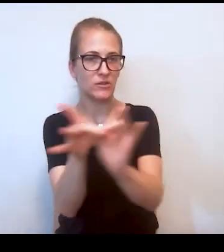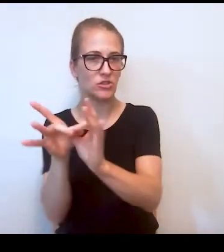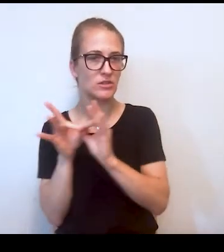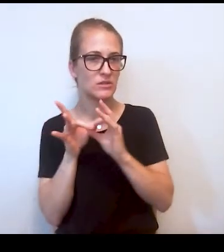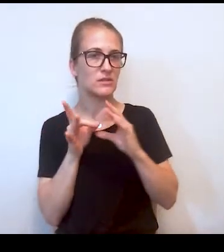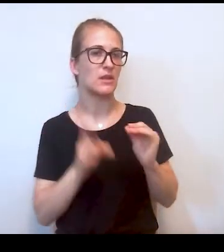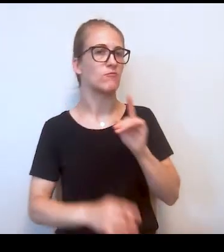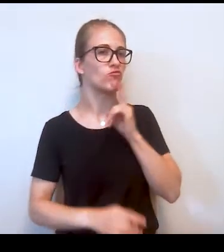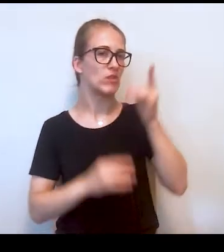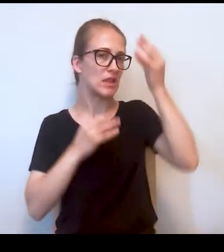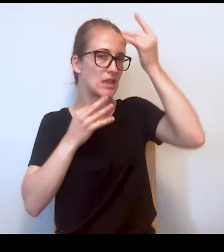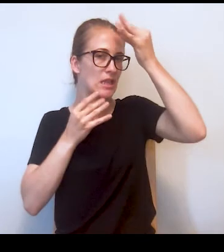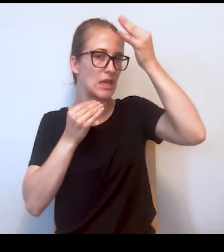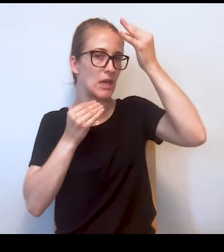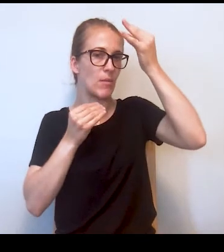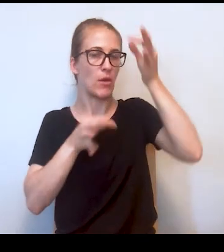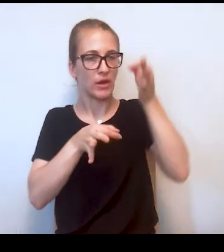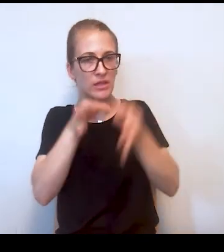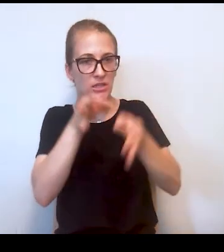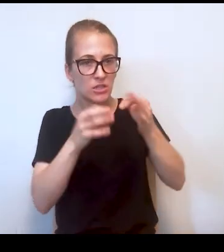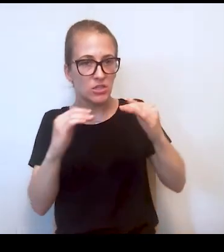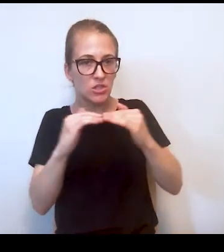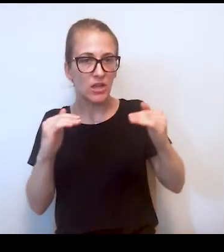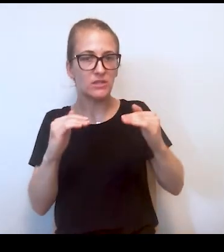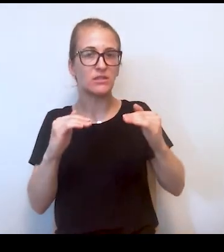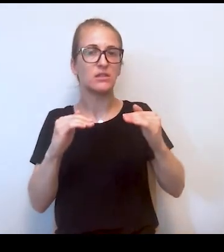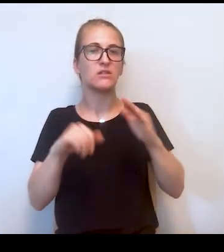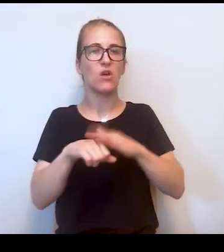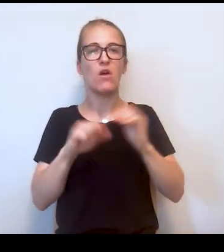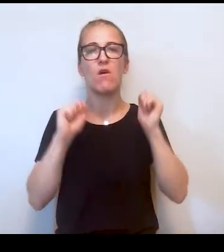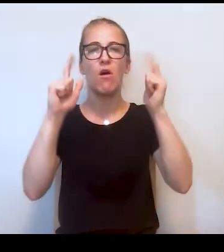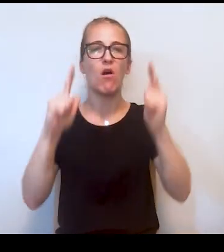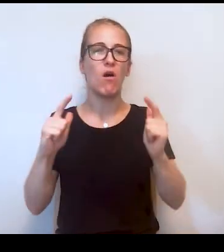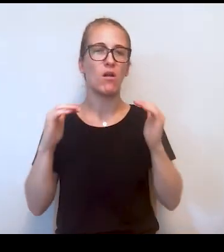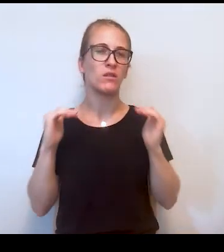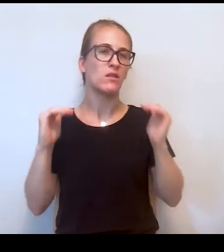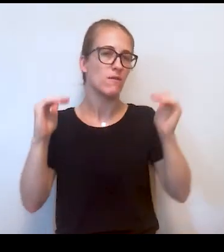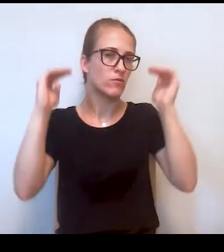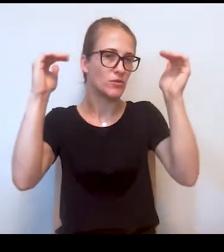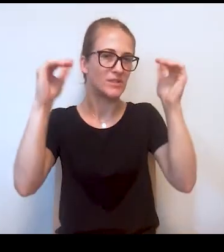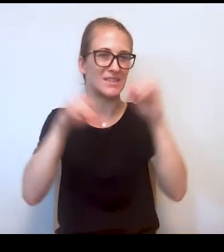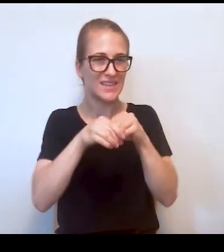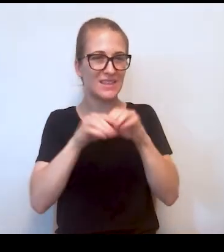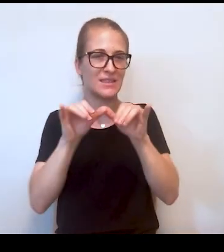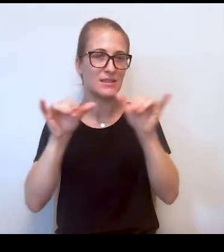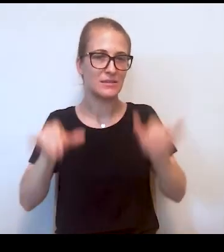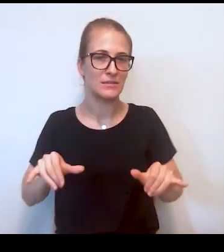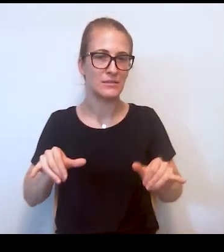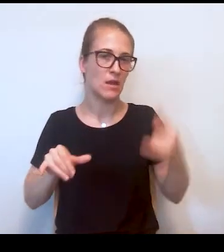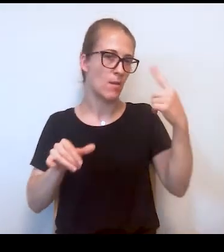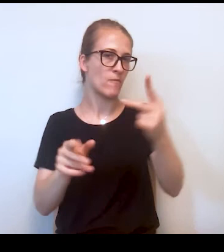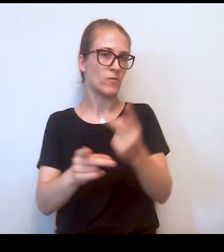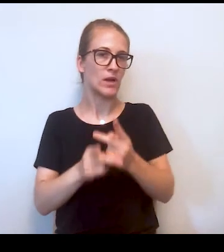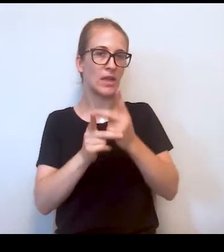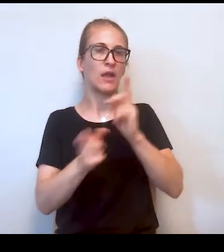for care to change. It has to be not only patient led but disabled-patient led.